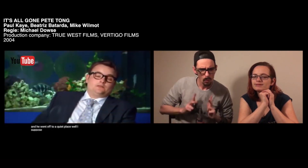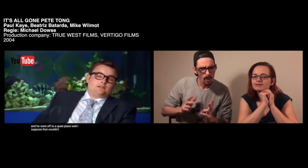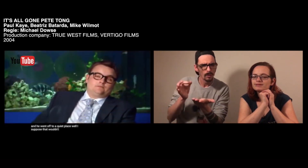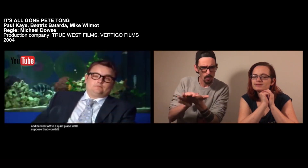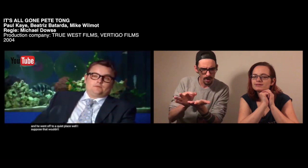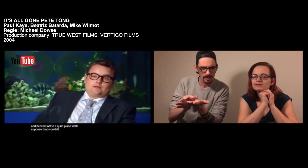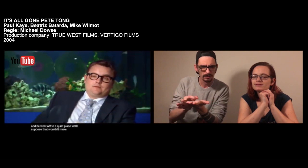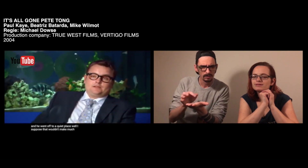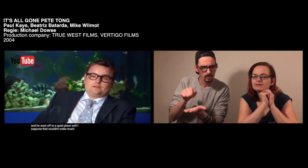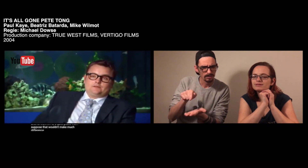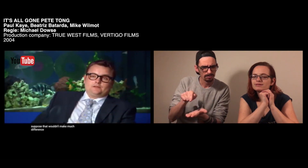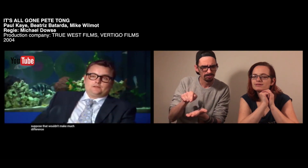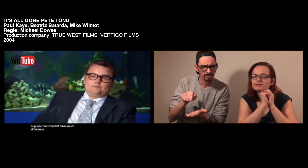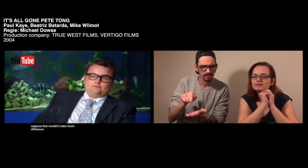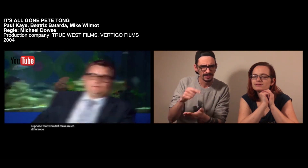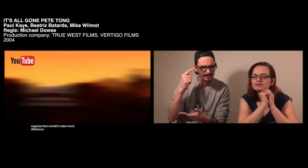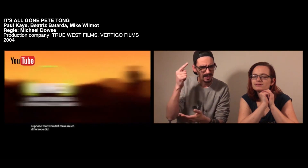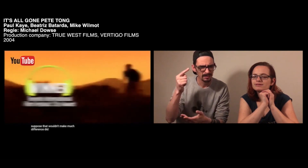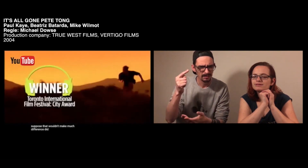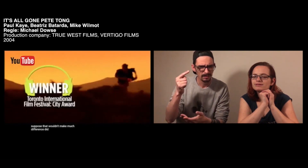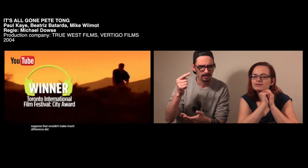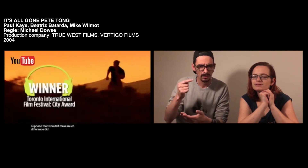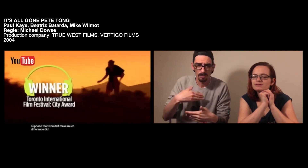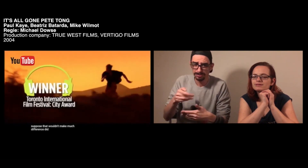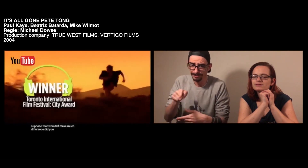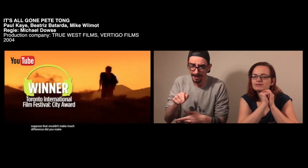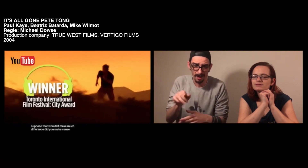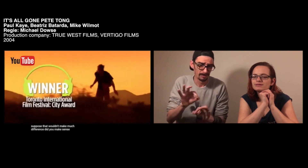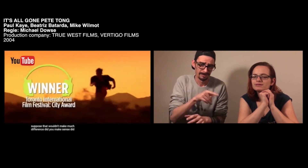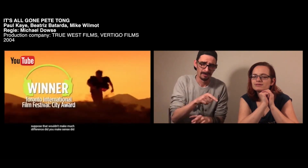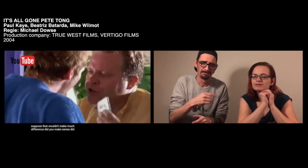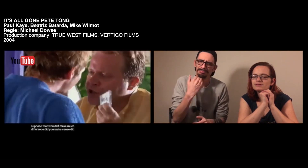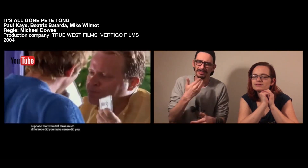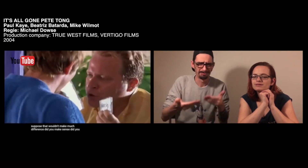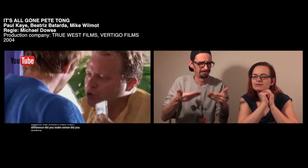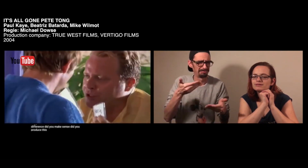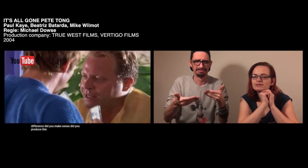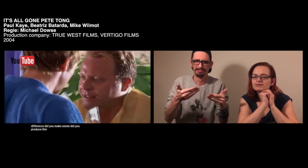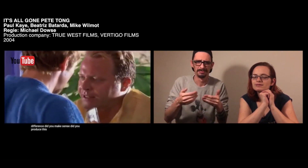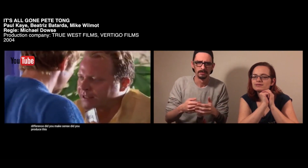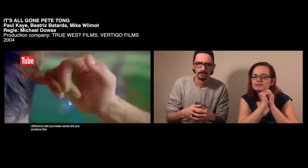[und er ging an einen ruhigen Ort, ich nehme an, das würde keinen großen Unterschied machen.]